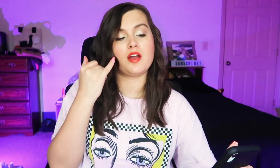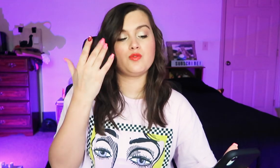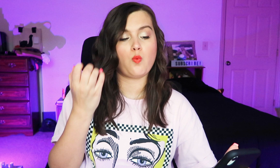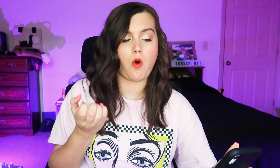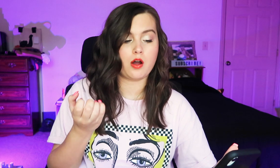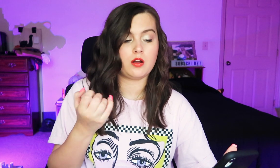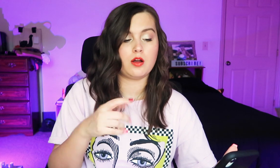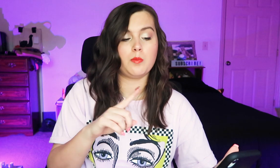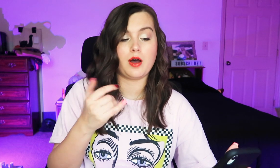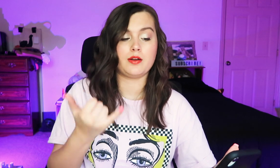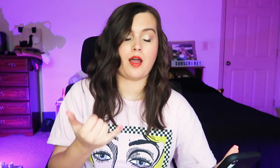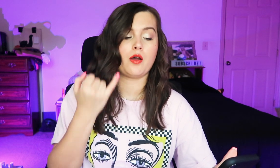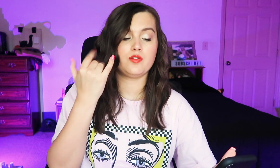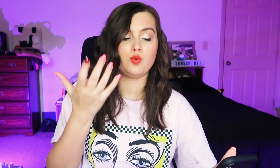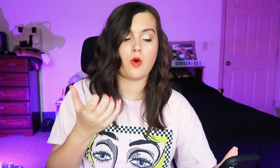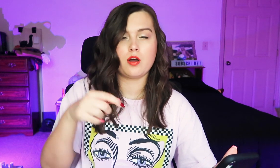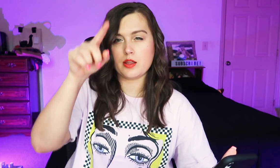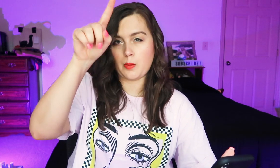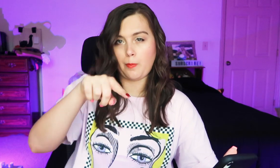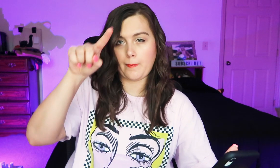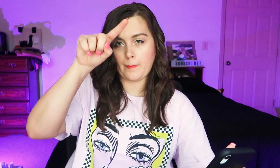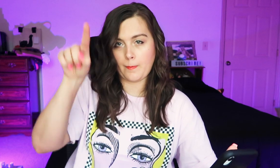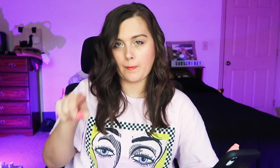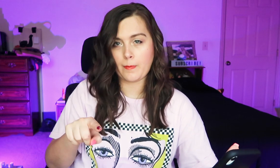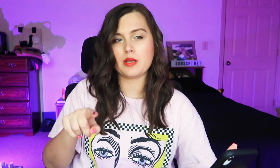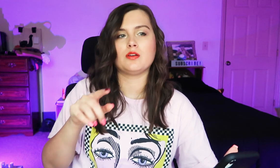But if you wanted to sign the ligature-